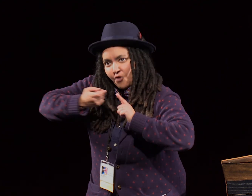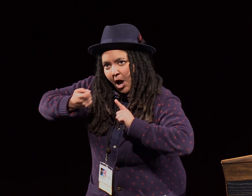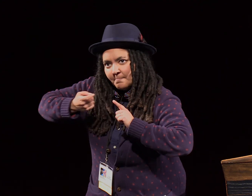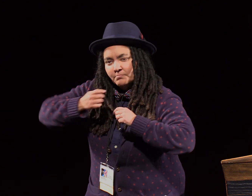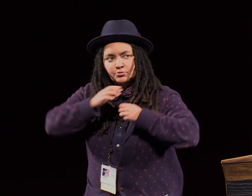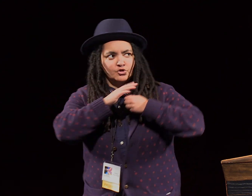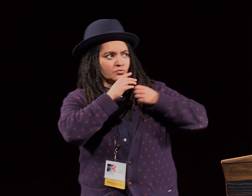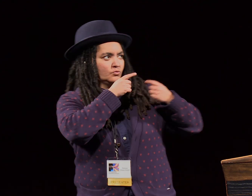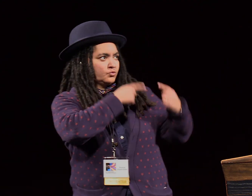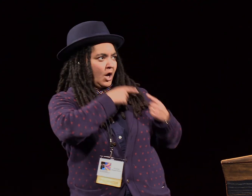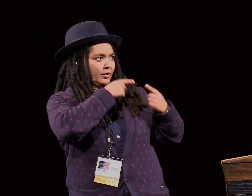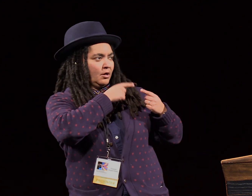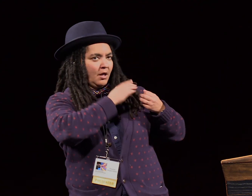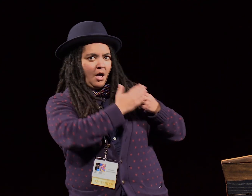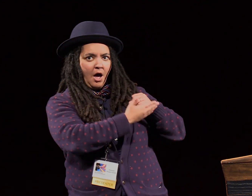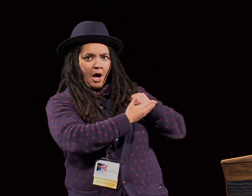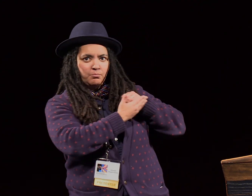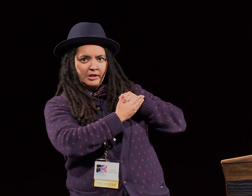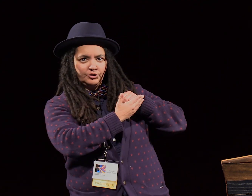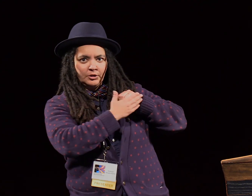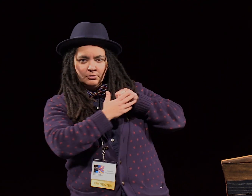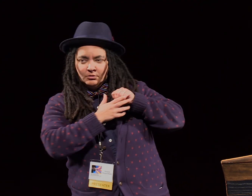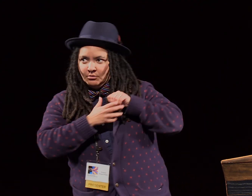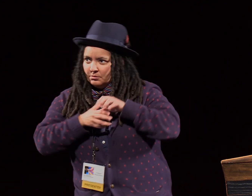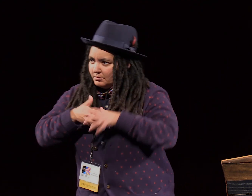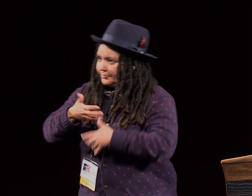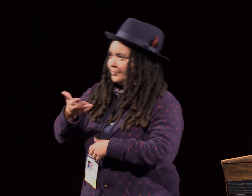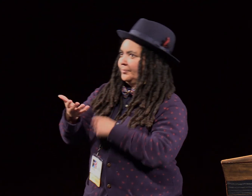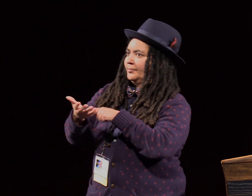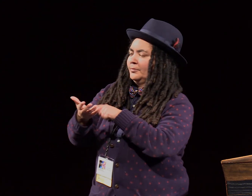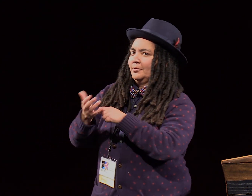No, it really is rooted from struggle, from oppression.